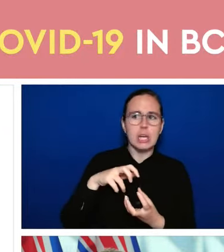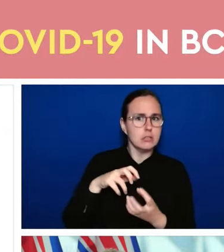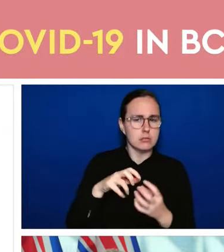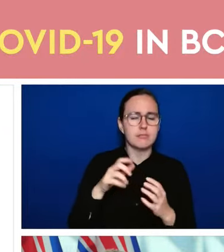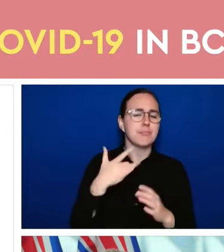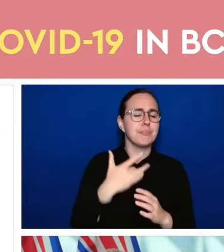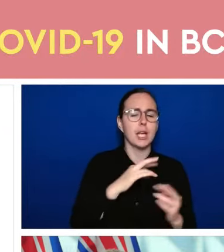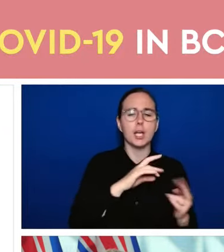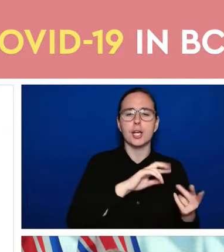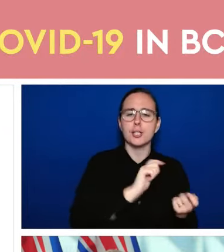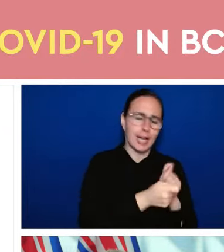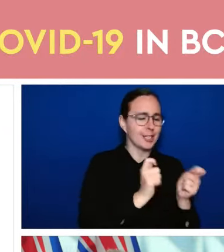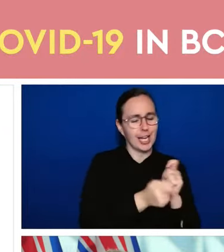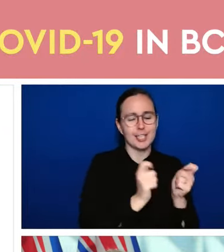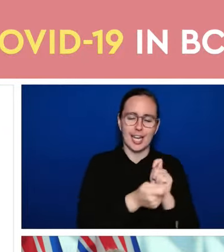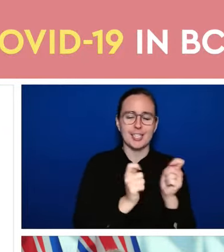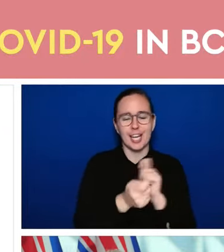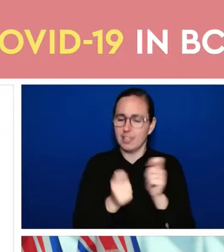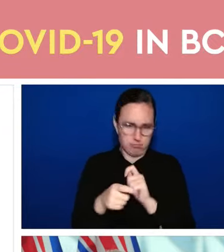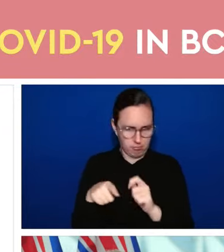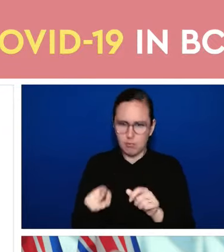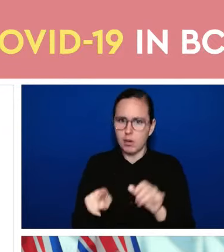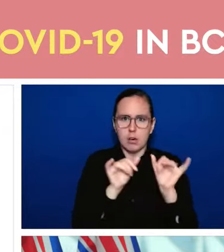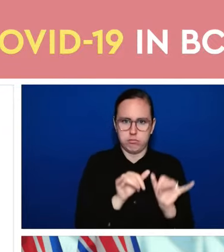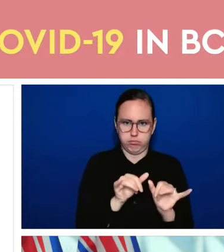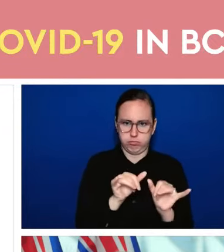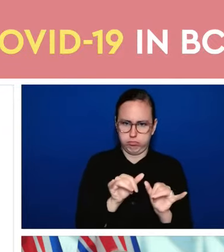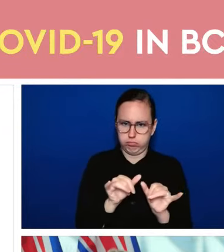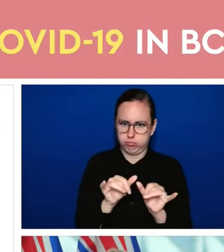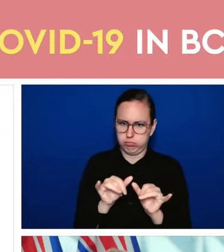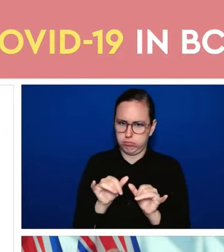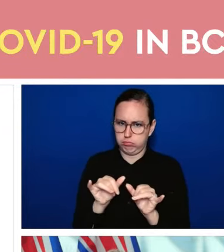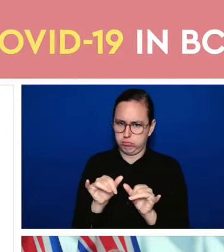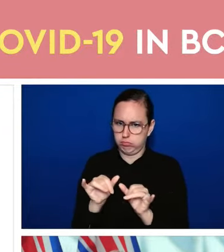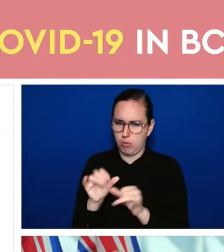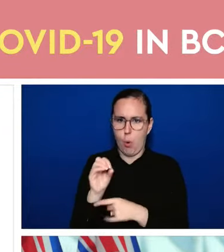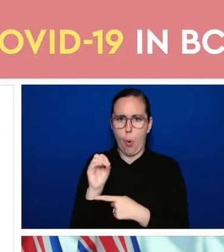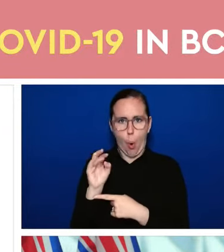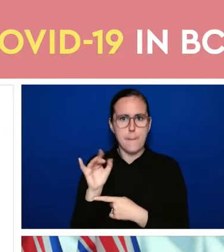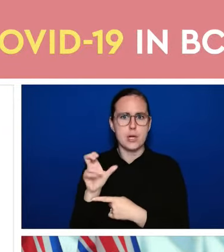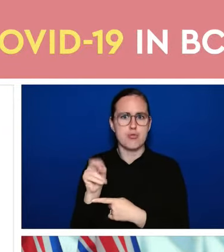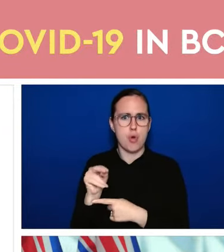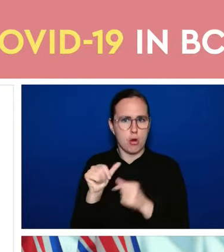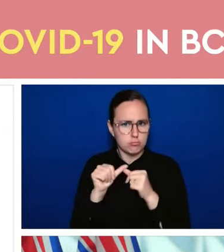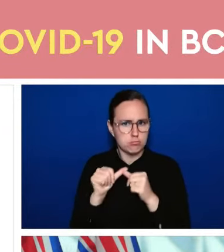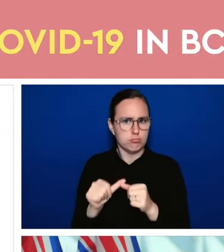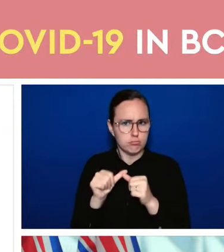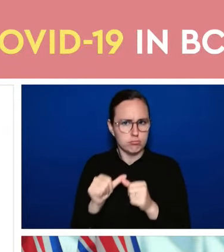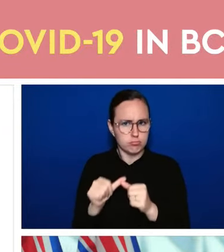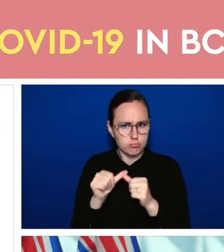bit but it's still fundamentally or more fun and the spike